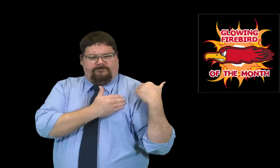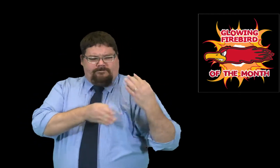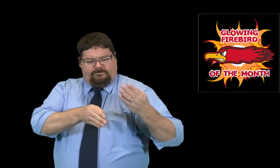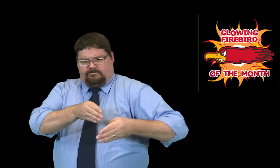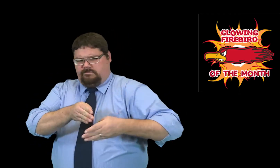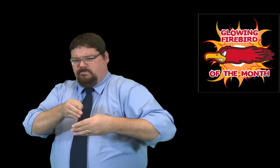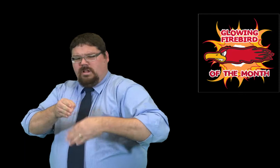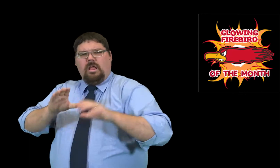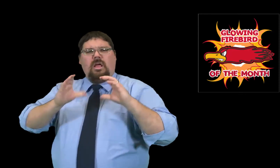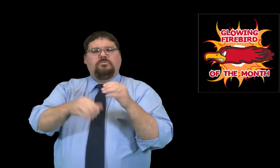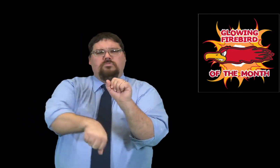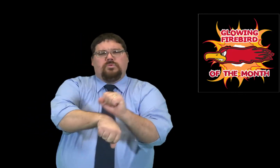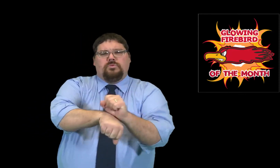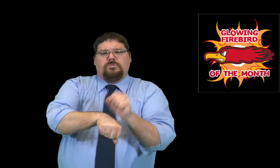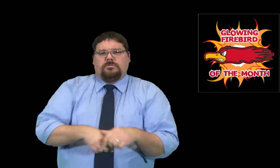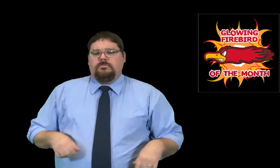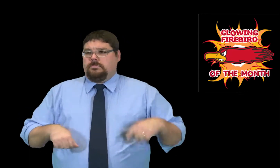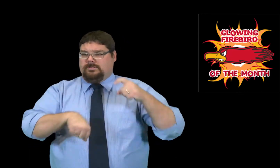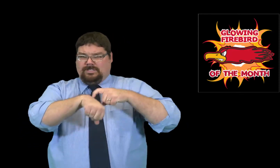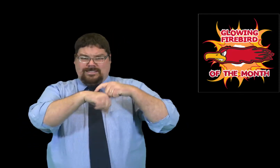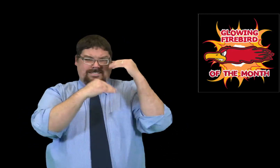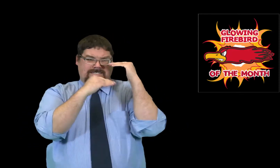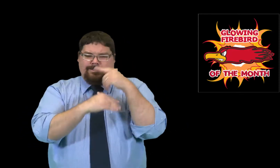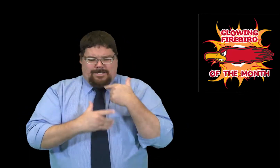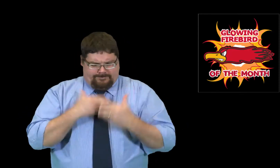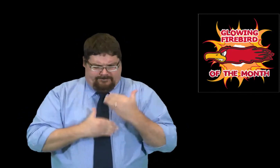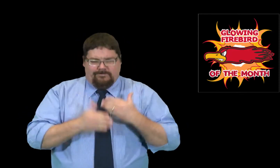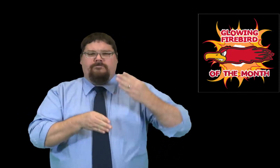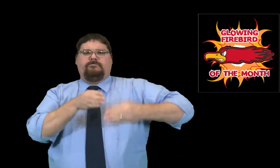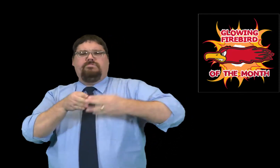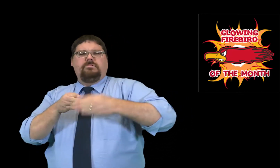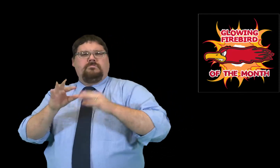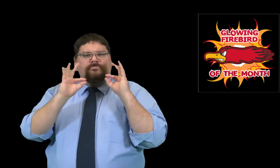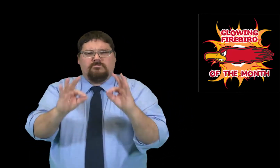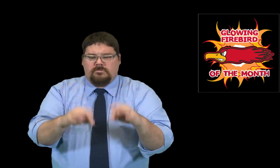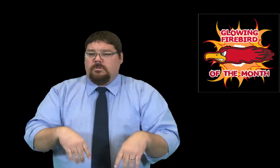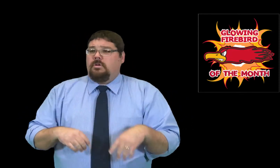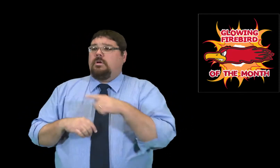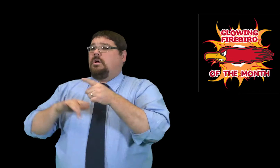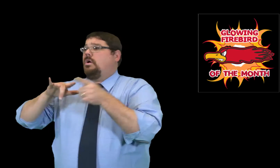They are always responsible for finishing their work in class and make sure to get it done before time runs out.